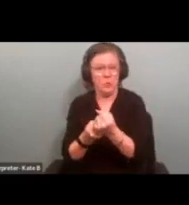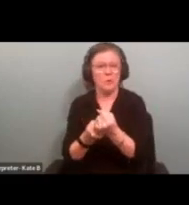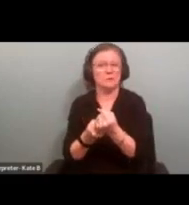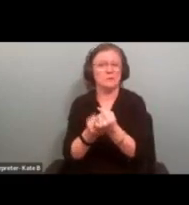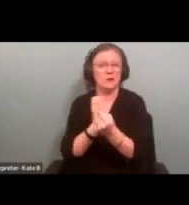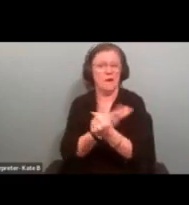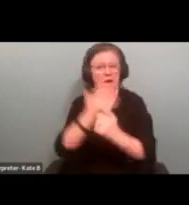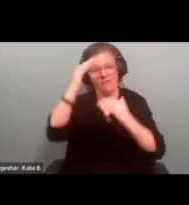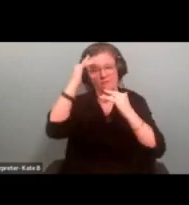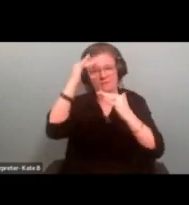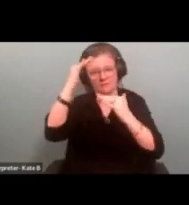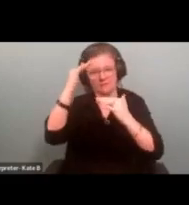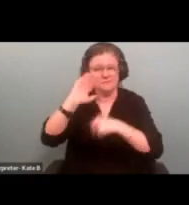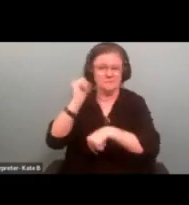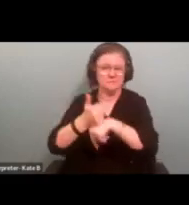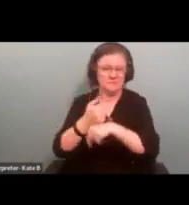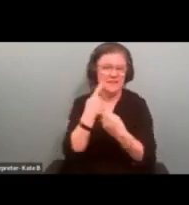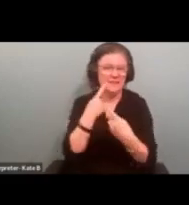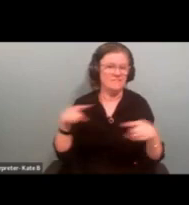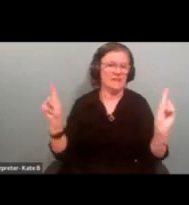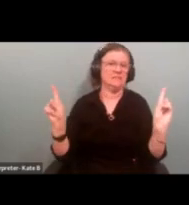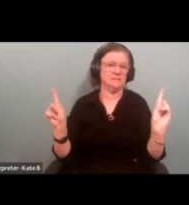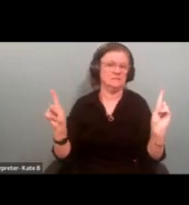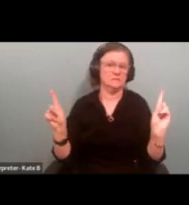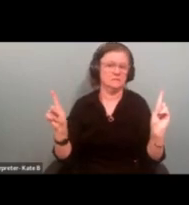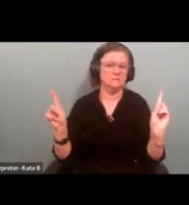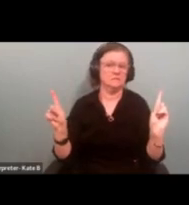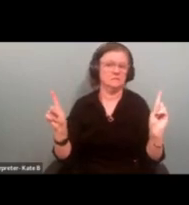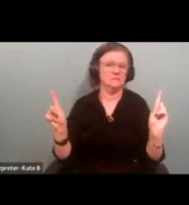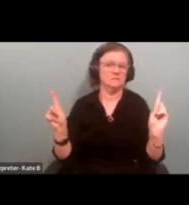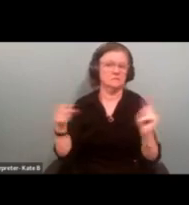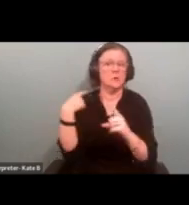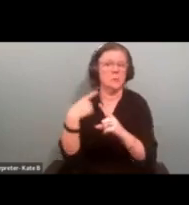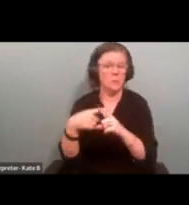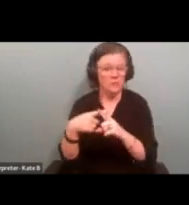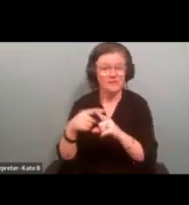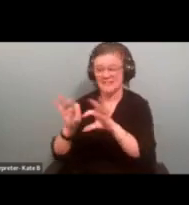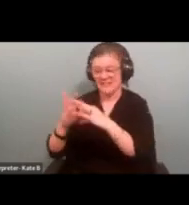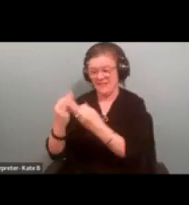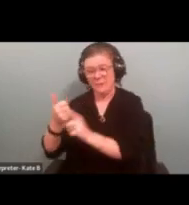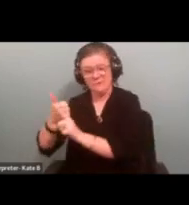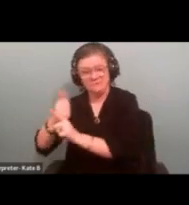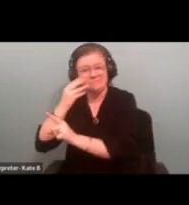implementation effectively, and to also ensure that families experience something different